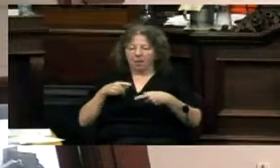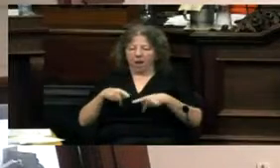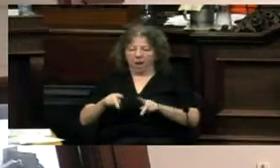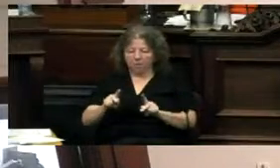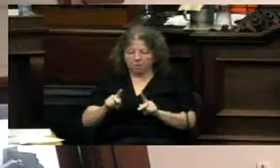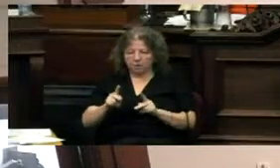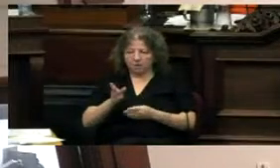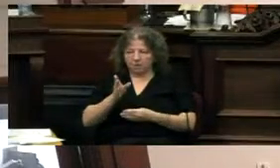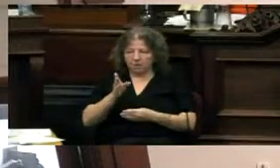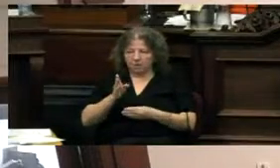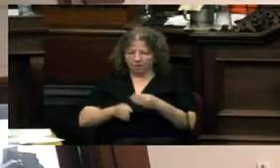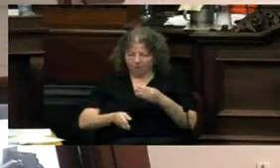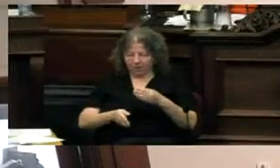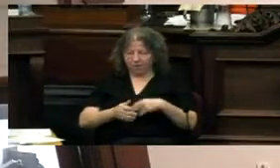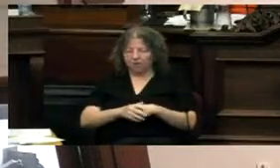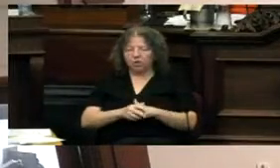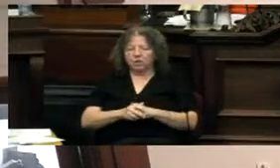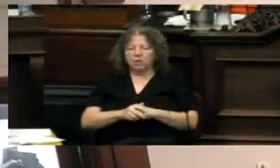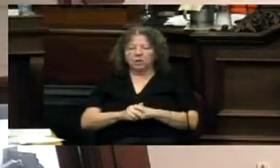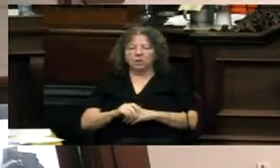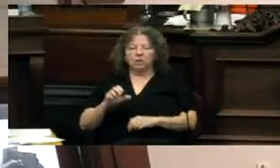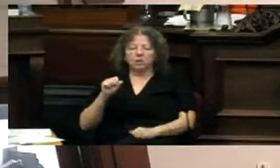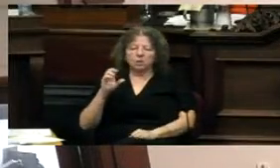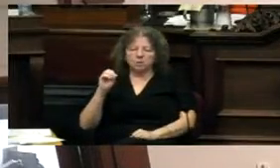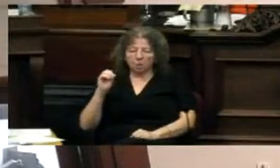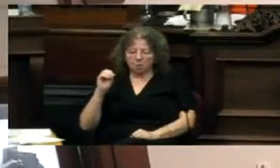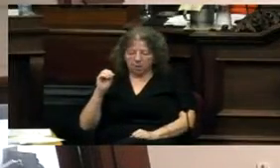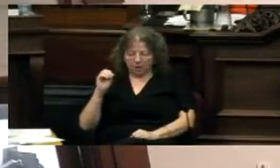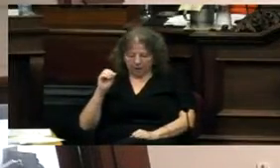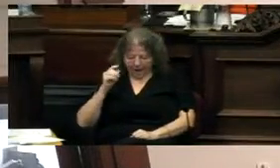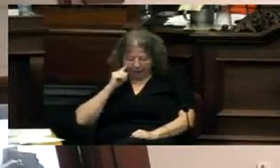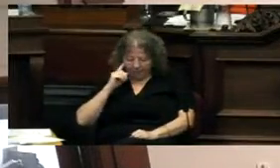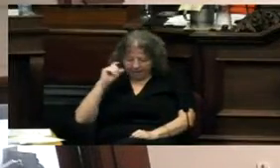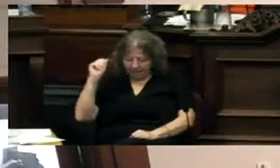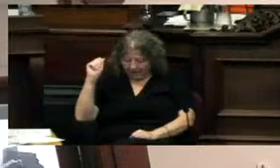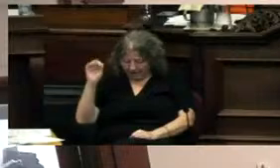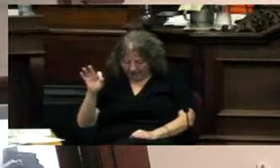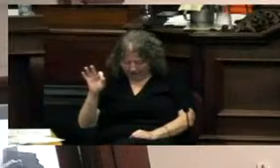Member Martin, I heard you and I listened and I appreciate if you